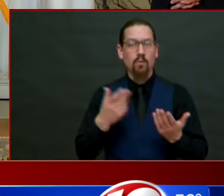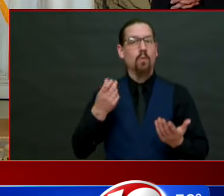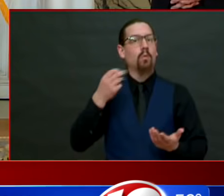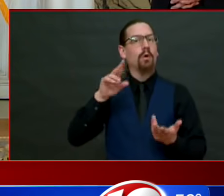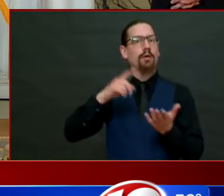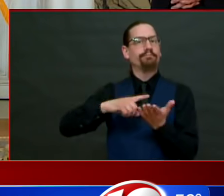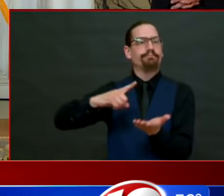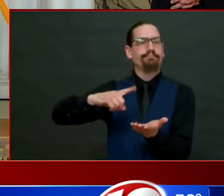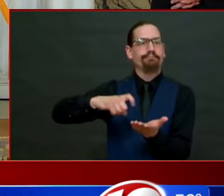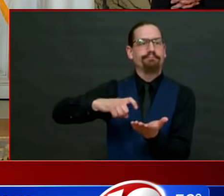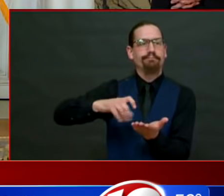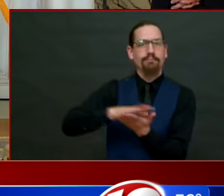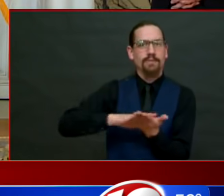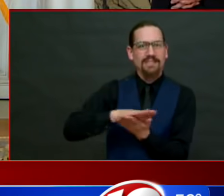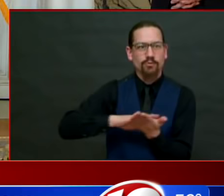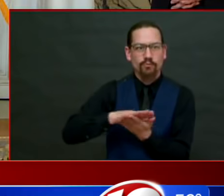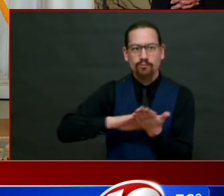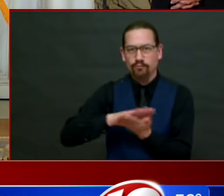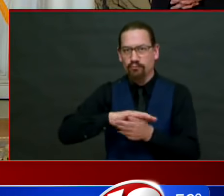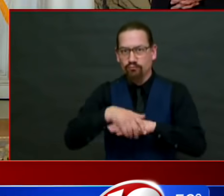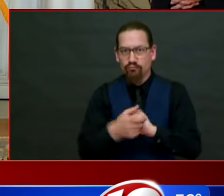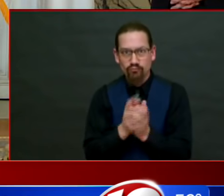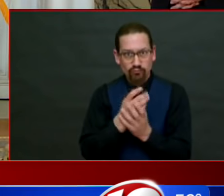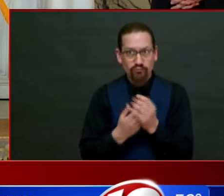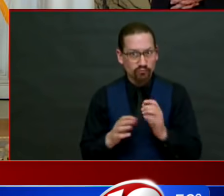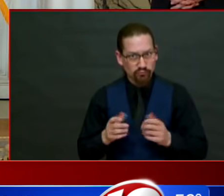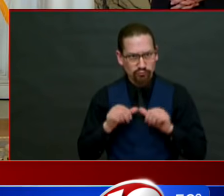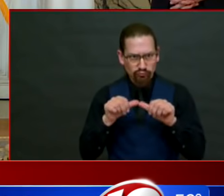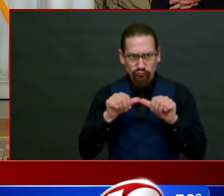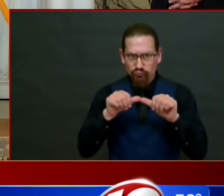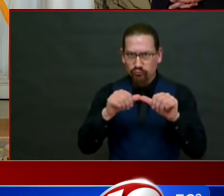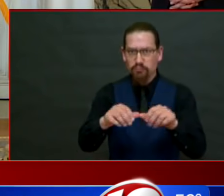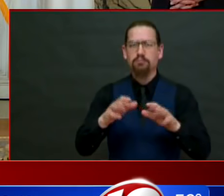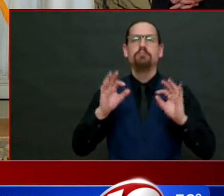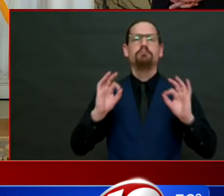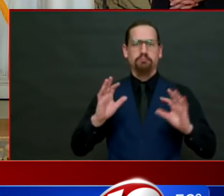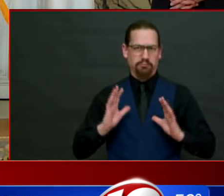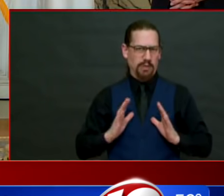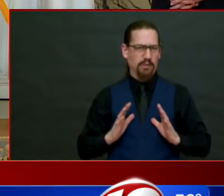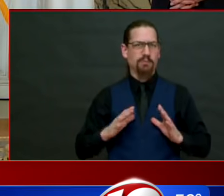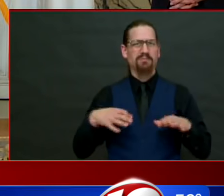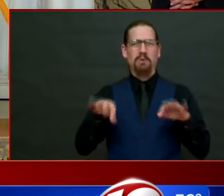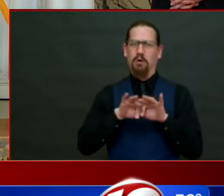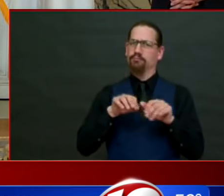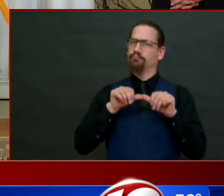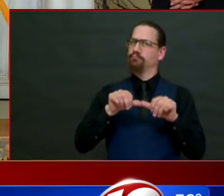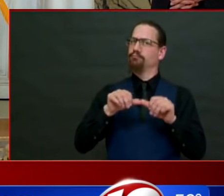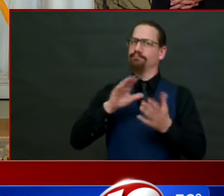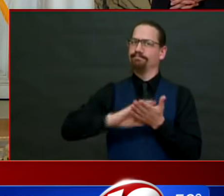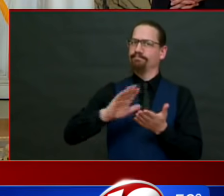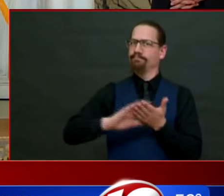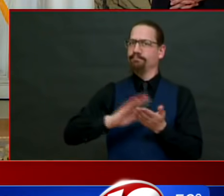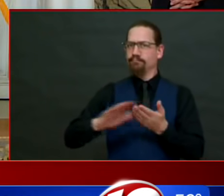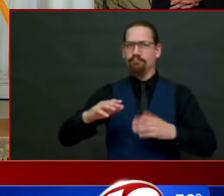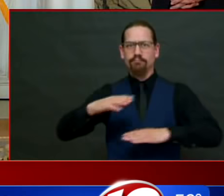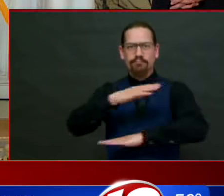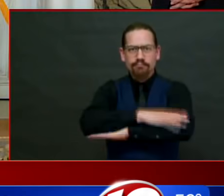EMPLOYEE HAS TO HAVE ACCESS TO HANDWASHING, AND THERE ARE PROTOCOLS CONCERNING CLEANING